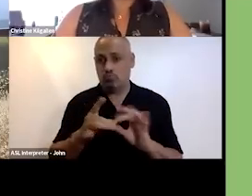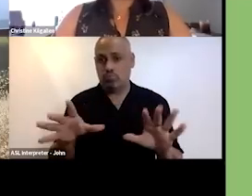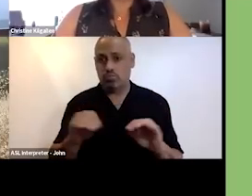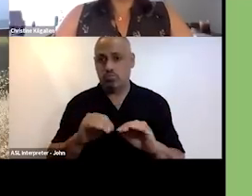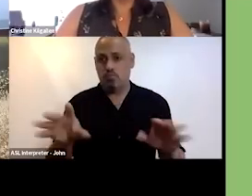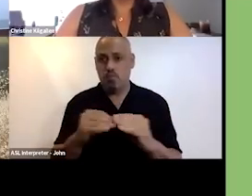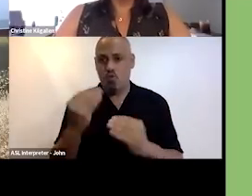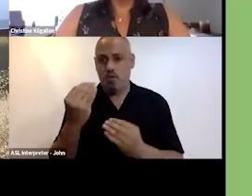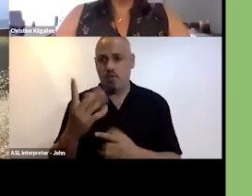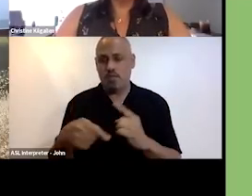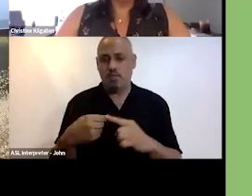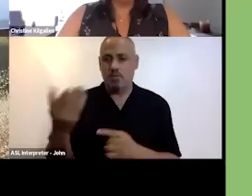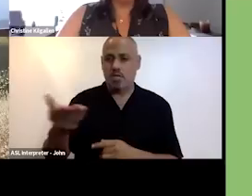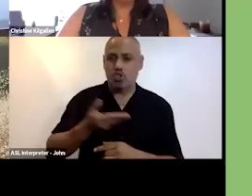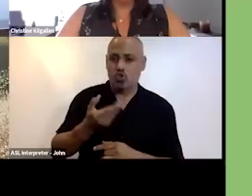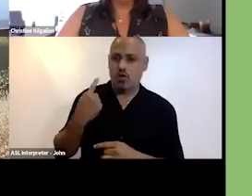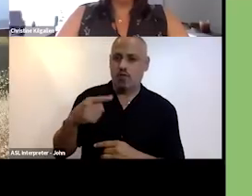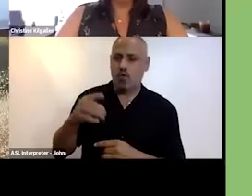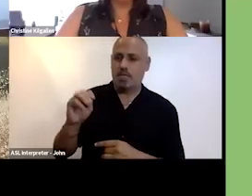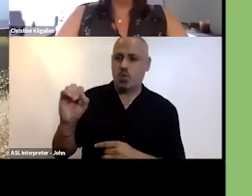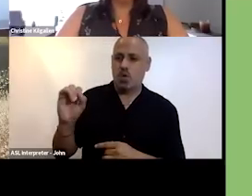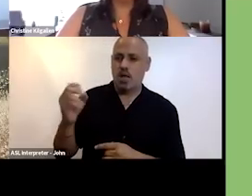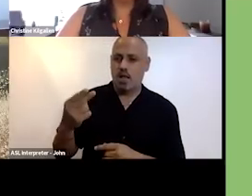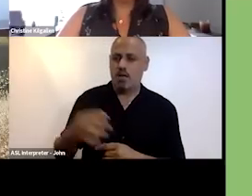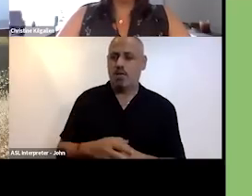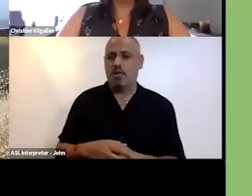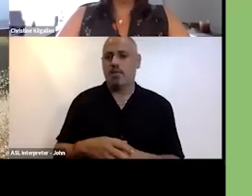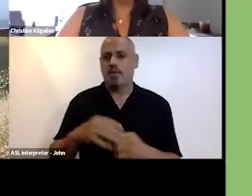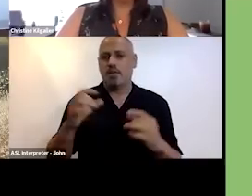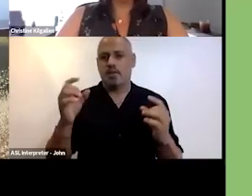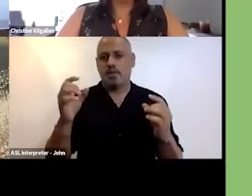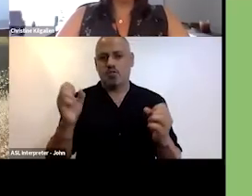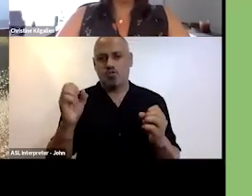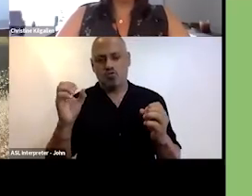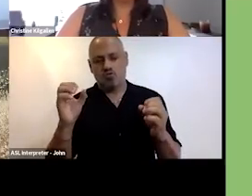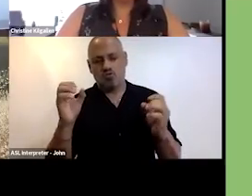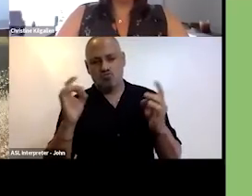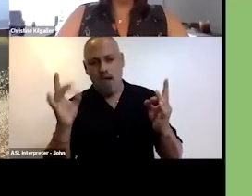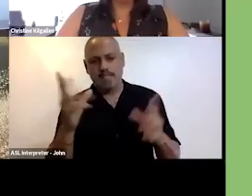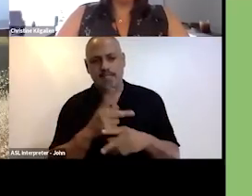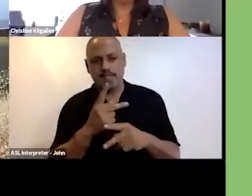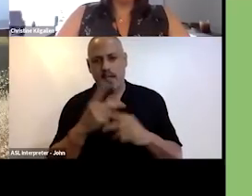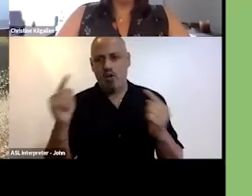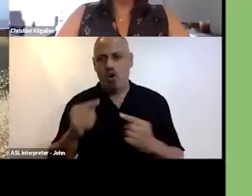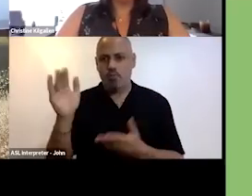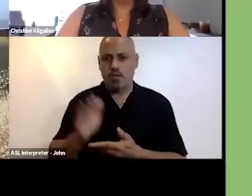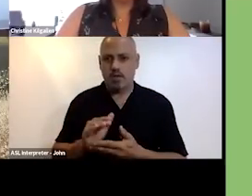on introduction to mental health, crisis care, harm reduction. So please stay tune to our listserv